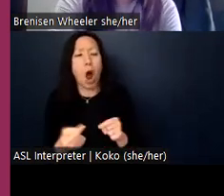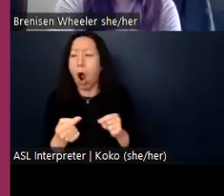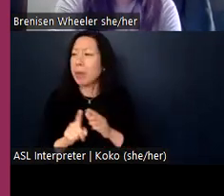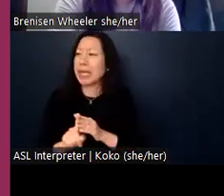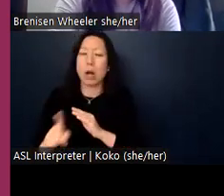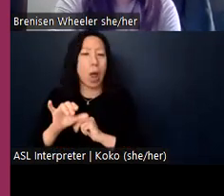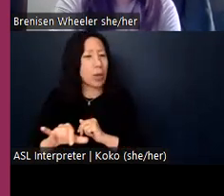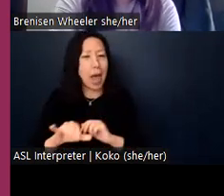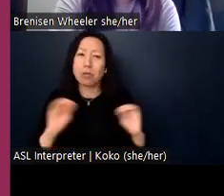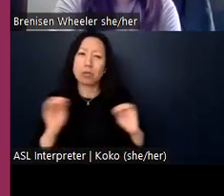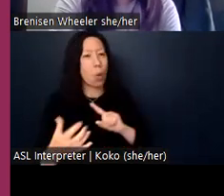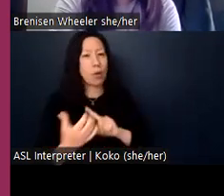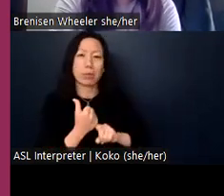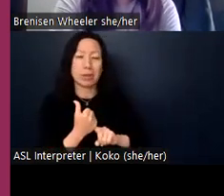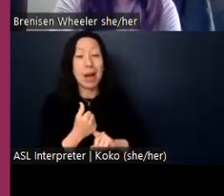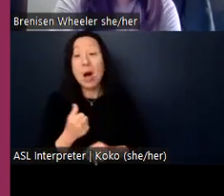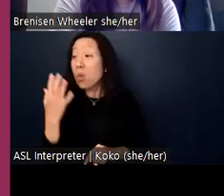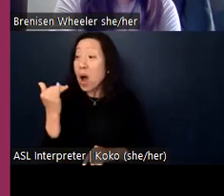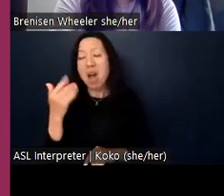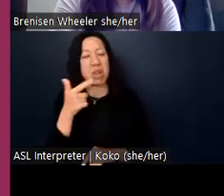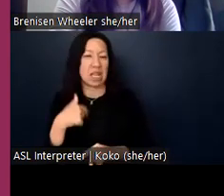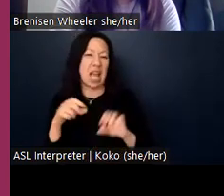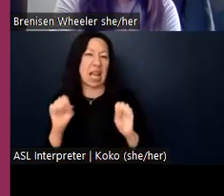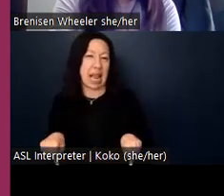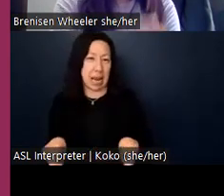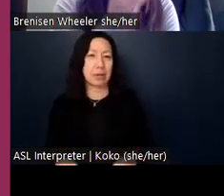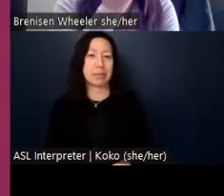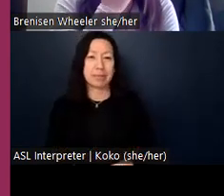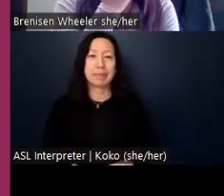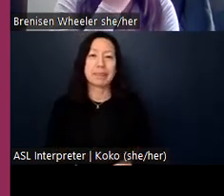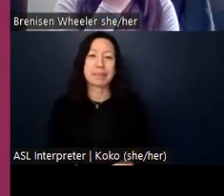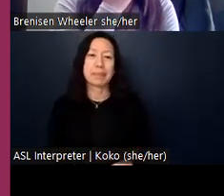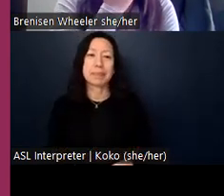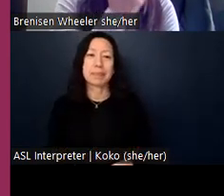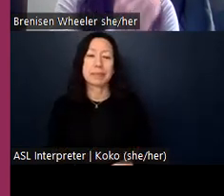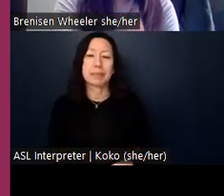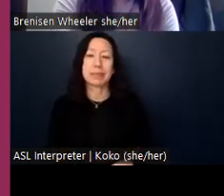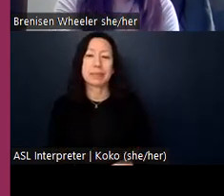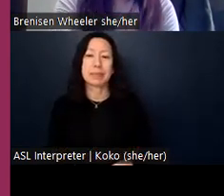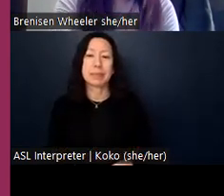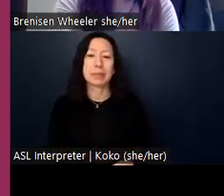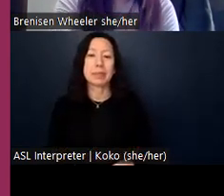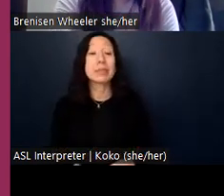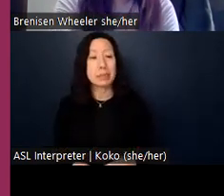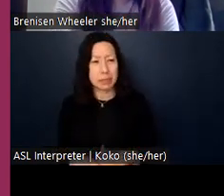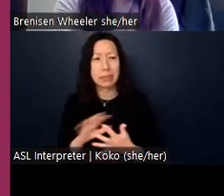because they can. Someone in the present are these traits learned, or with them?